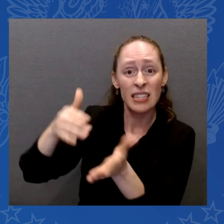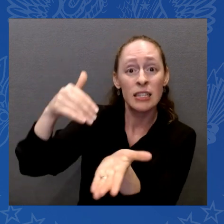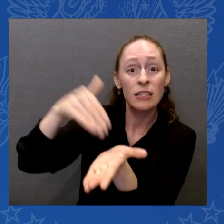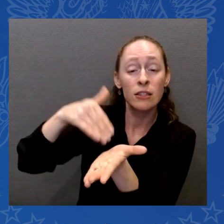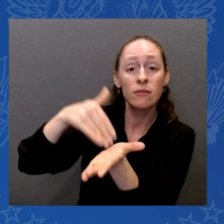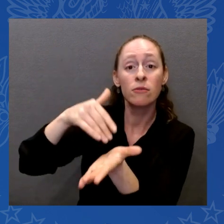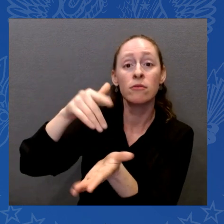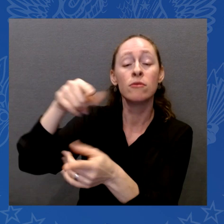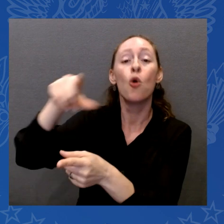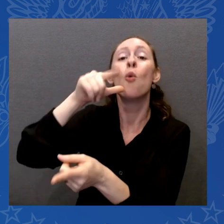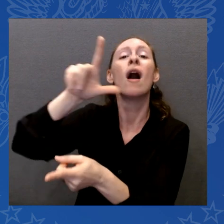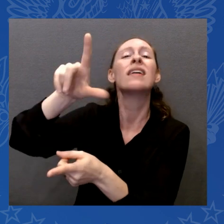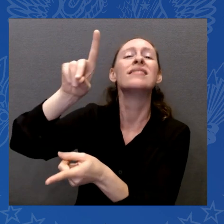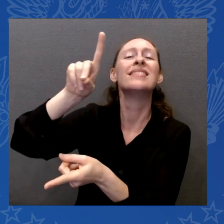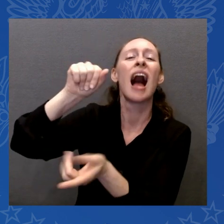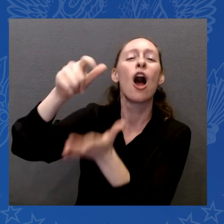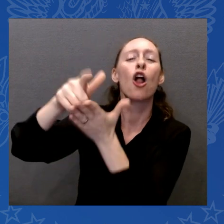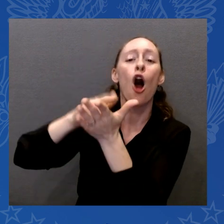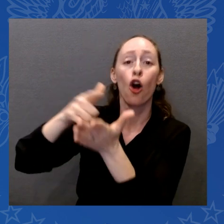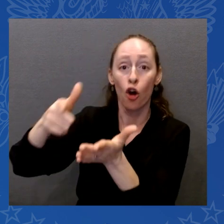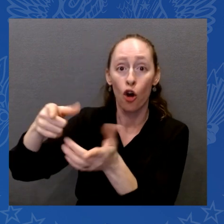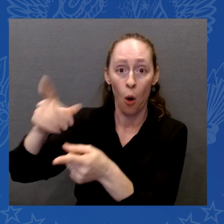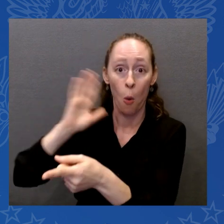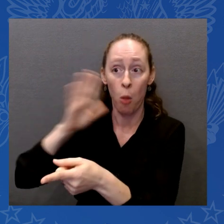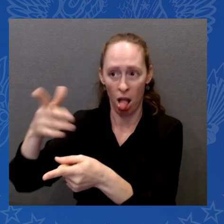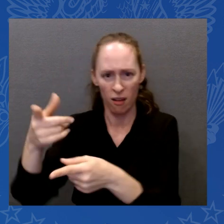Looking back, would we agree that I met the criteria,